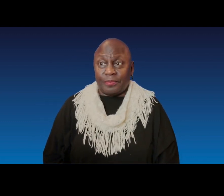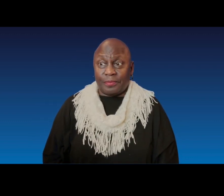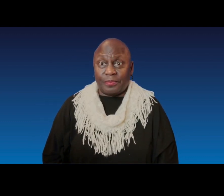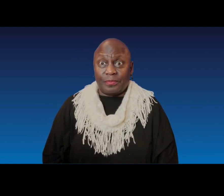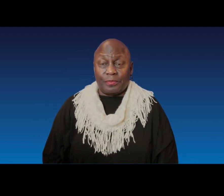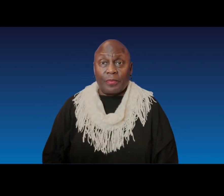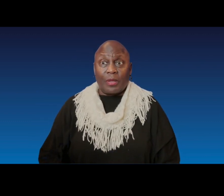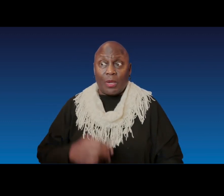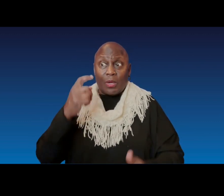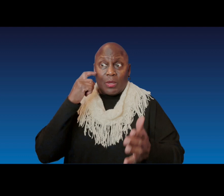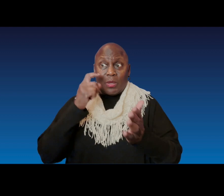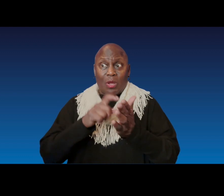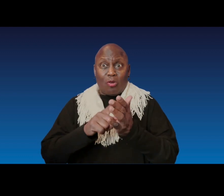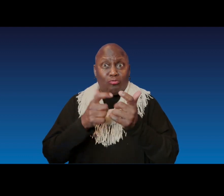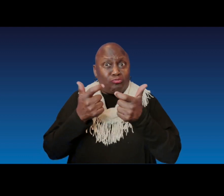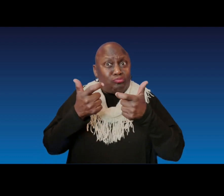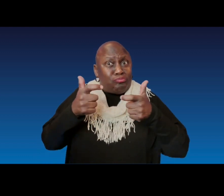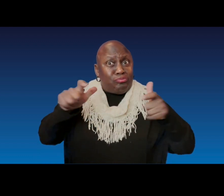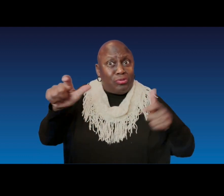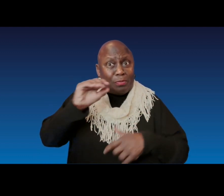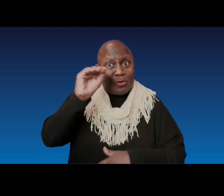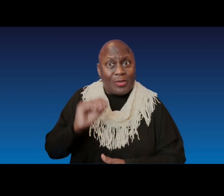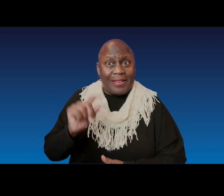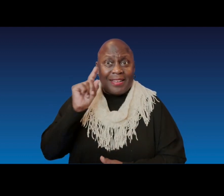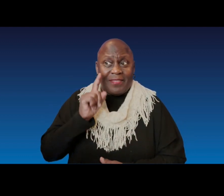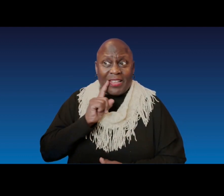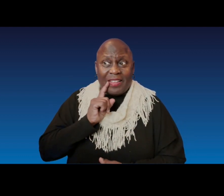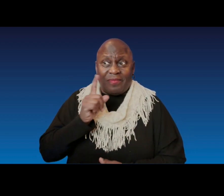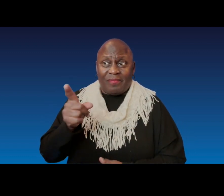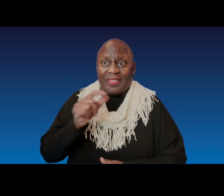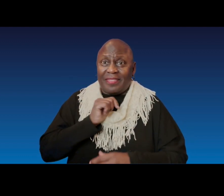Notice the large percentage of deaf people